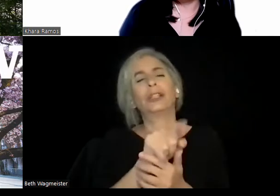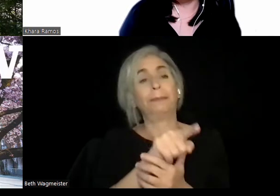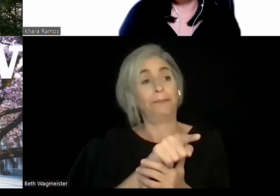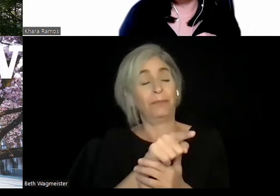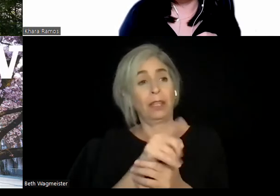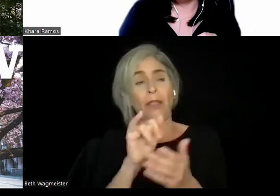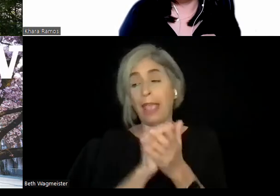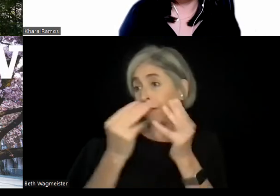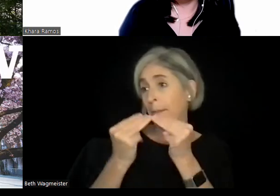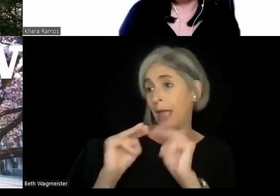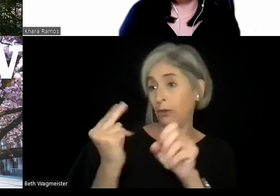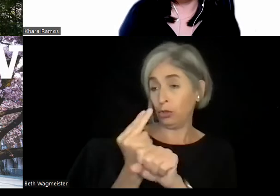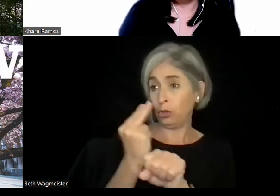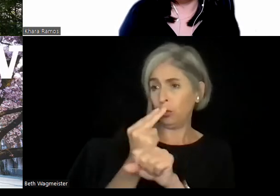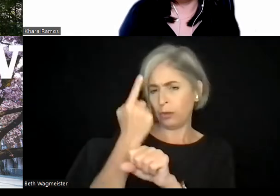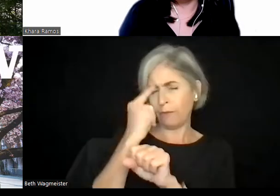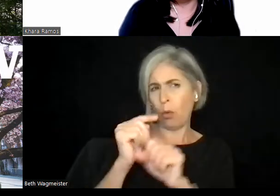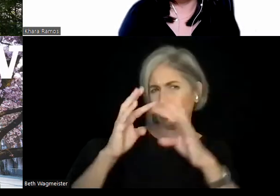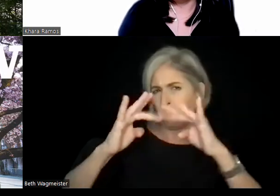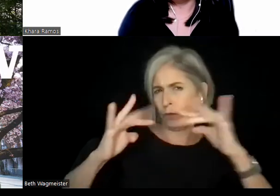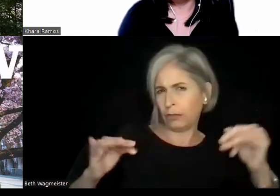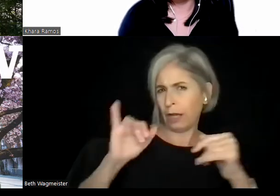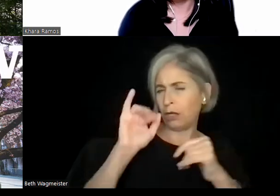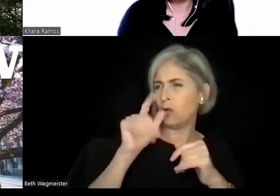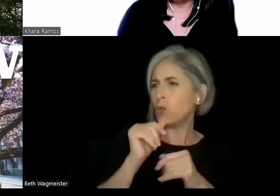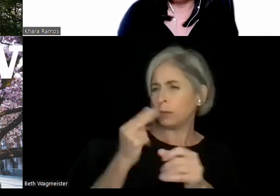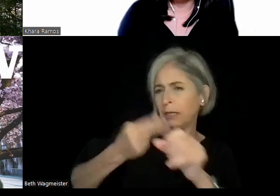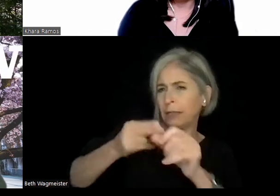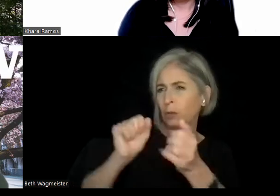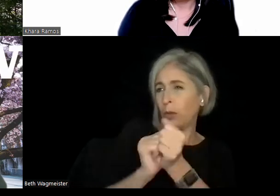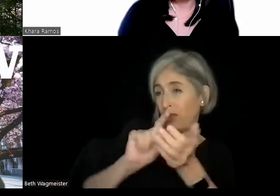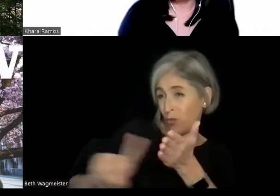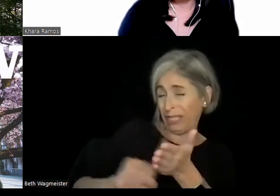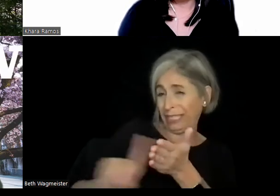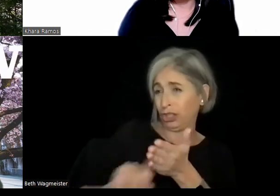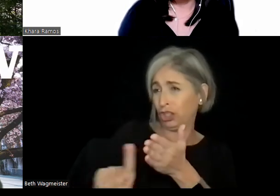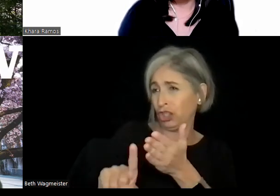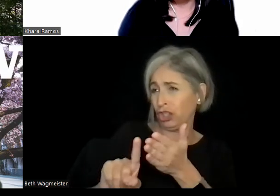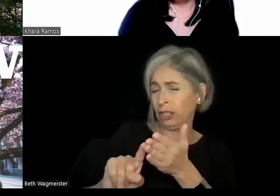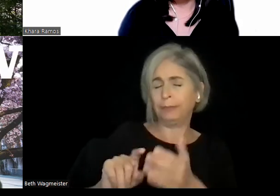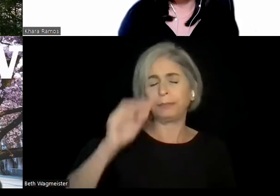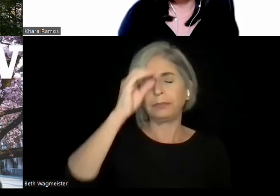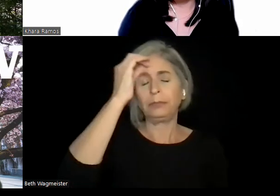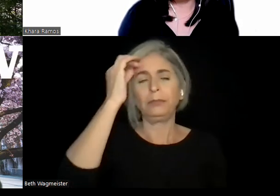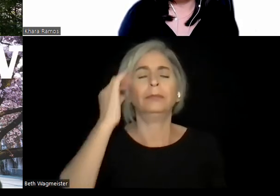Yeah. Tim, to go back to this very sort of specific example of that kind of a question, were there particular methods that you used to try to